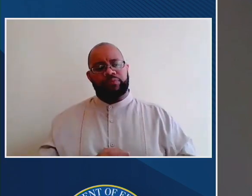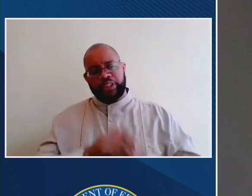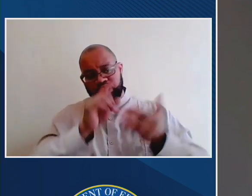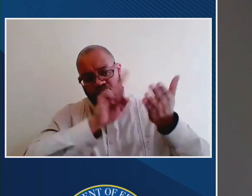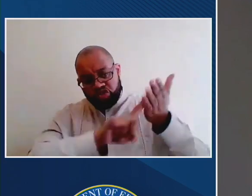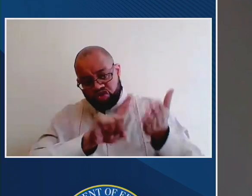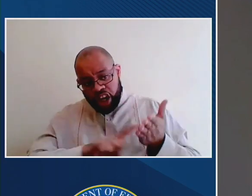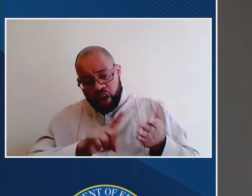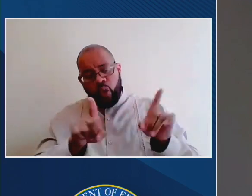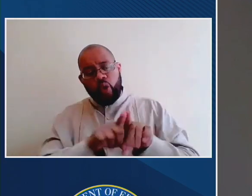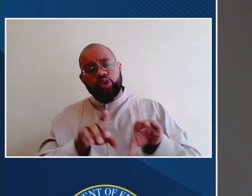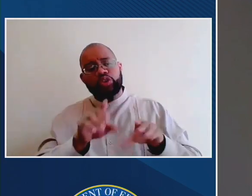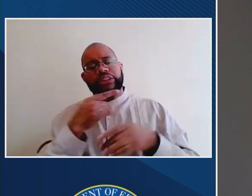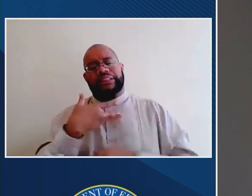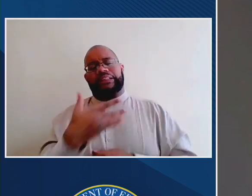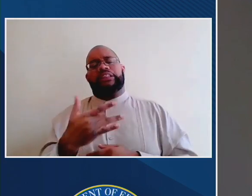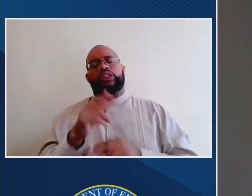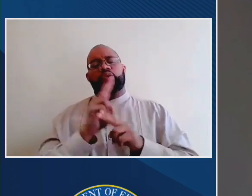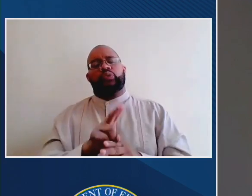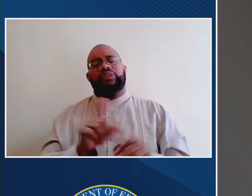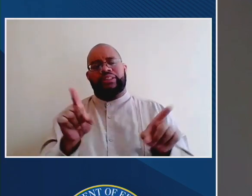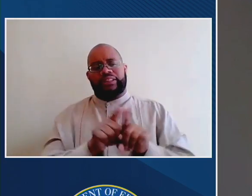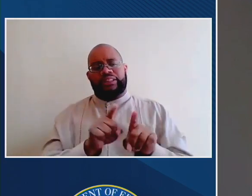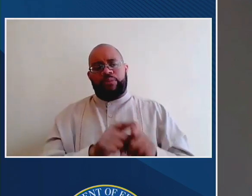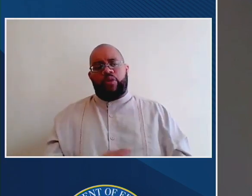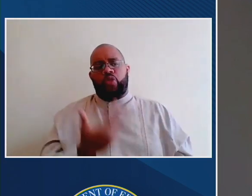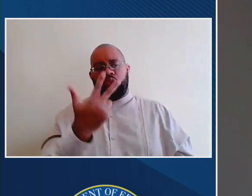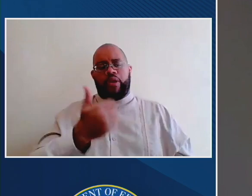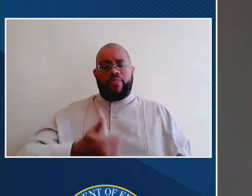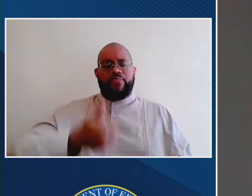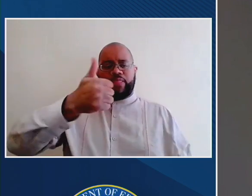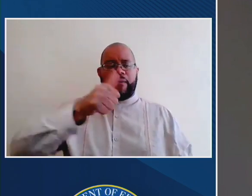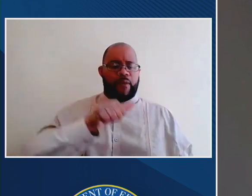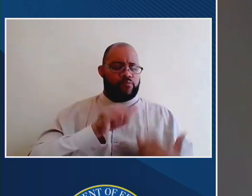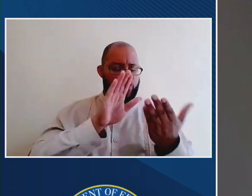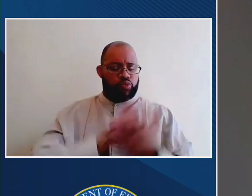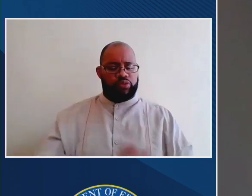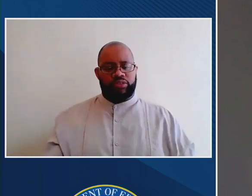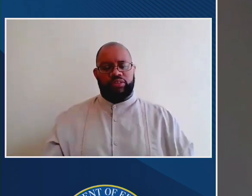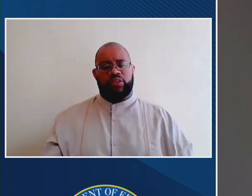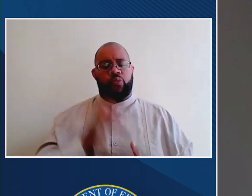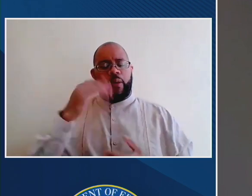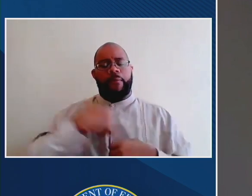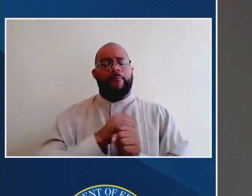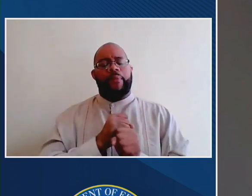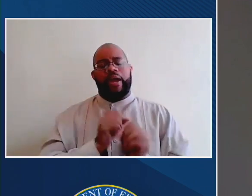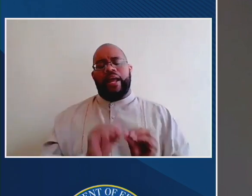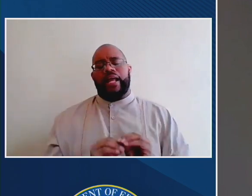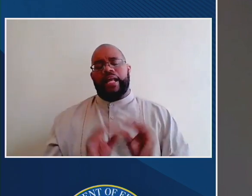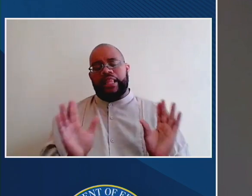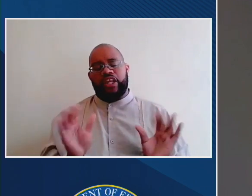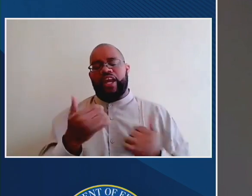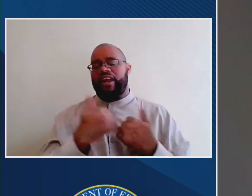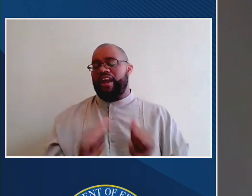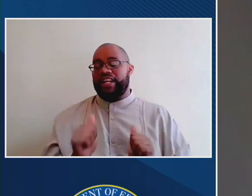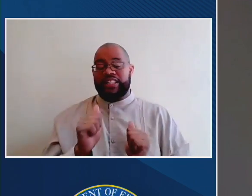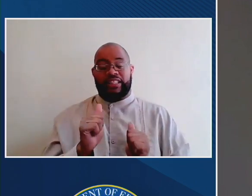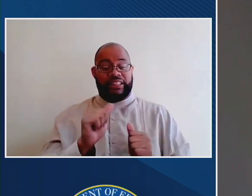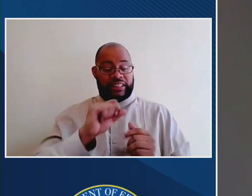using the same three thumb approach, and we will make it clear in any given instance whether we are taking the